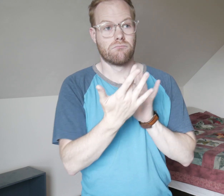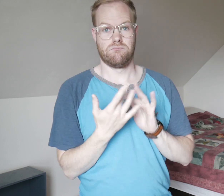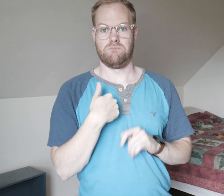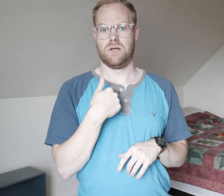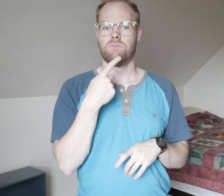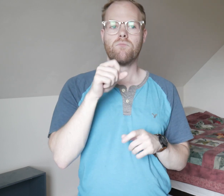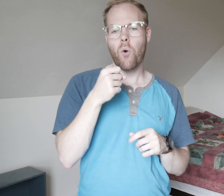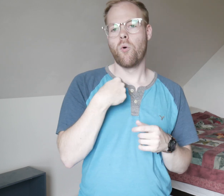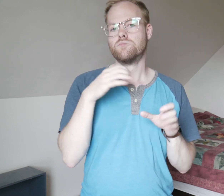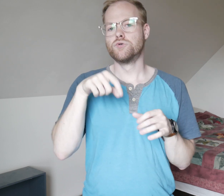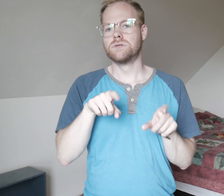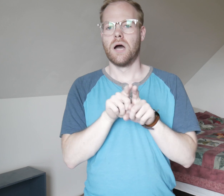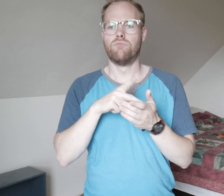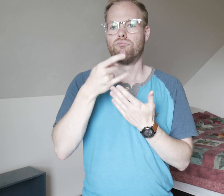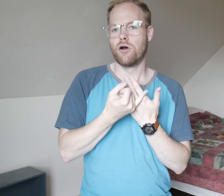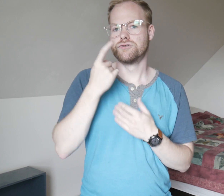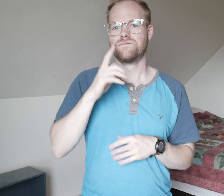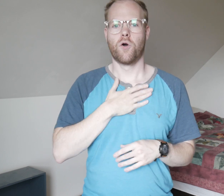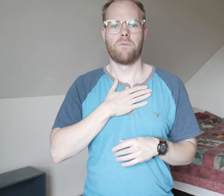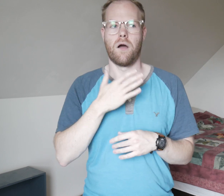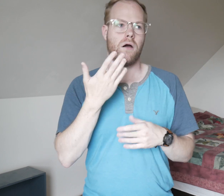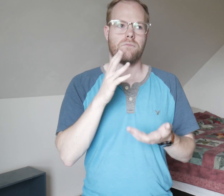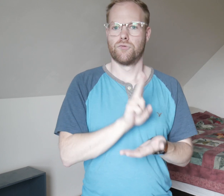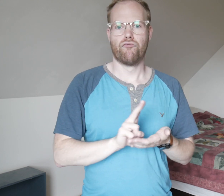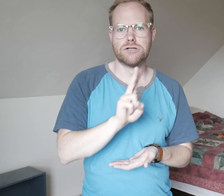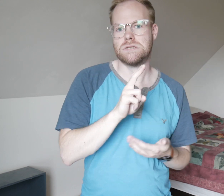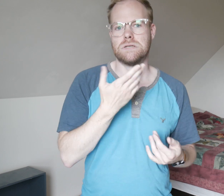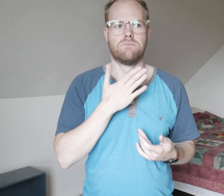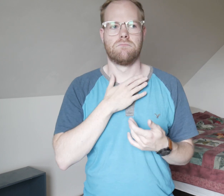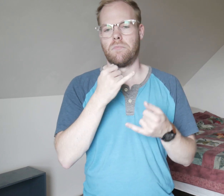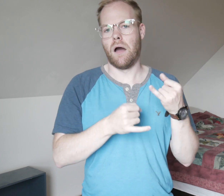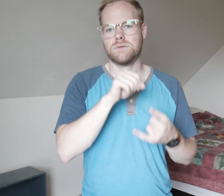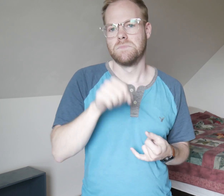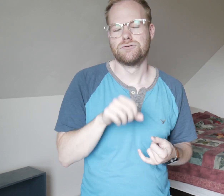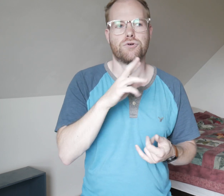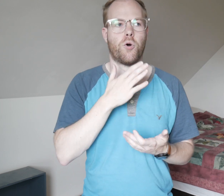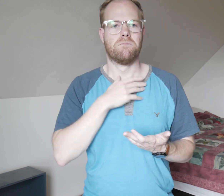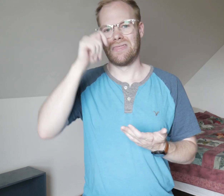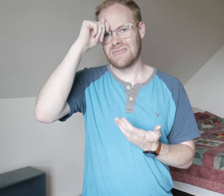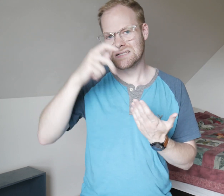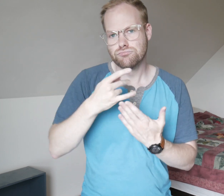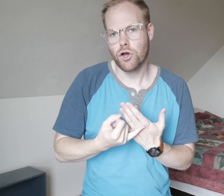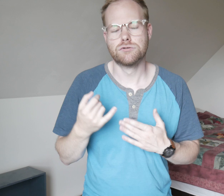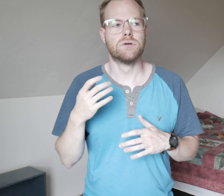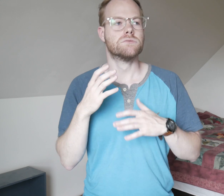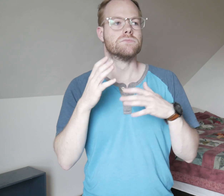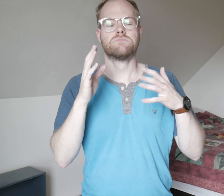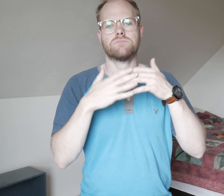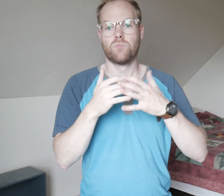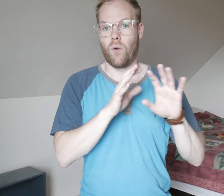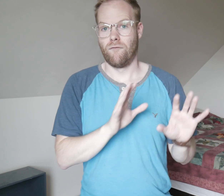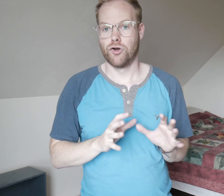contact me saying that they're doing this as a project for my university, my last semester, or my thesis project, whatever.